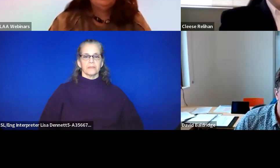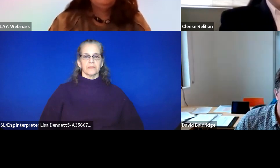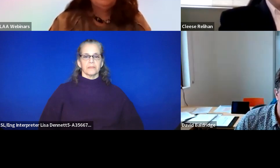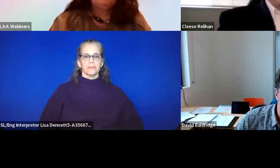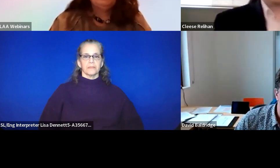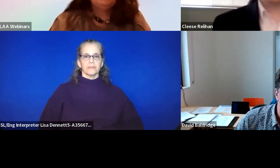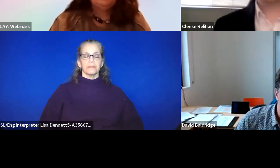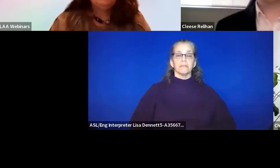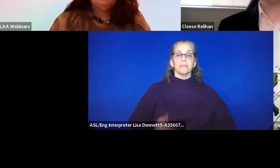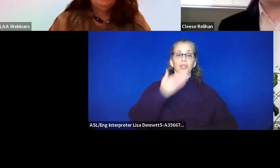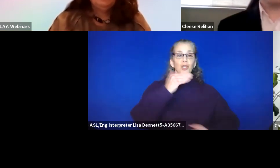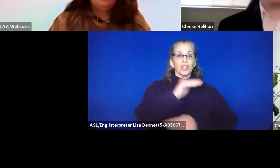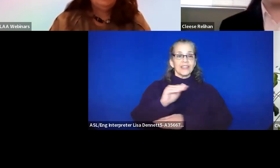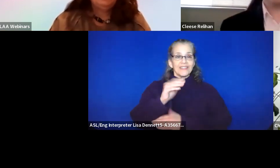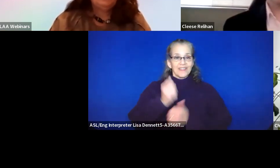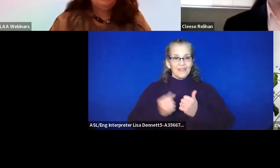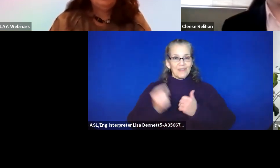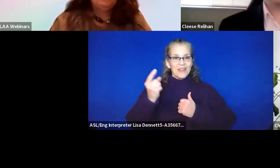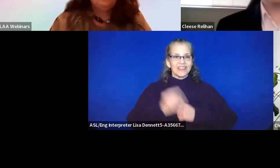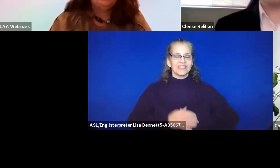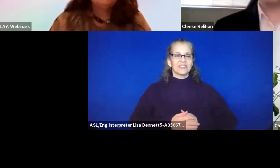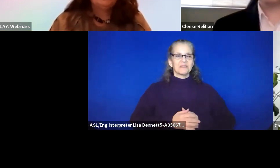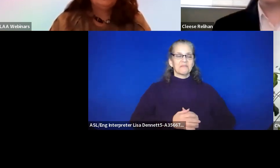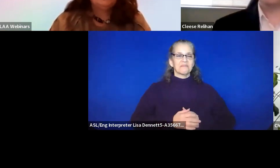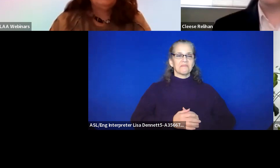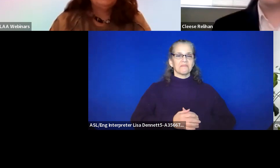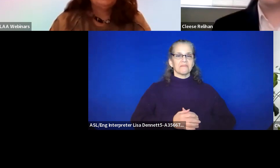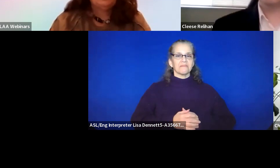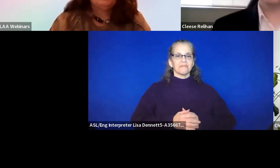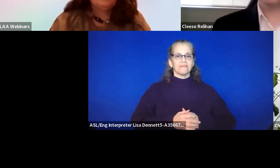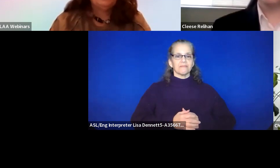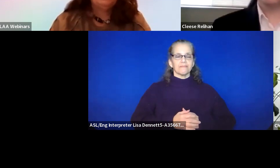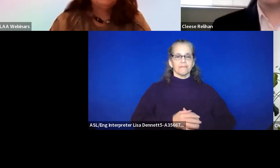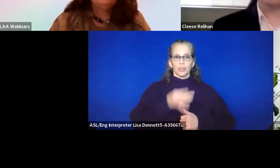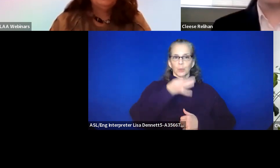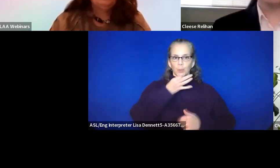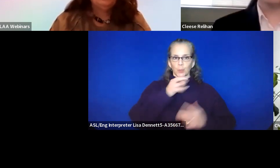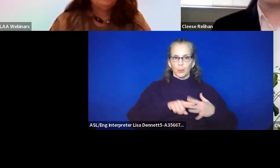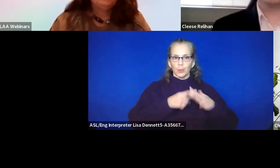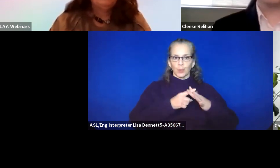Good evening, everyone. We are going to start our webinar in just a few